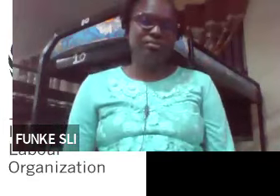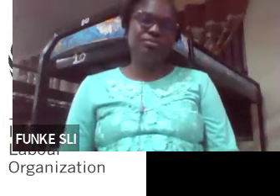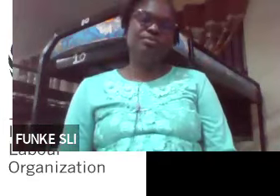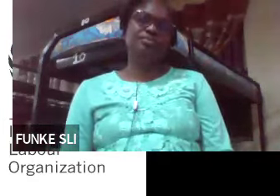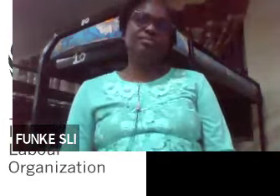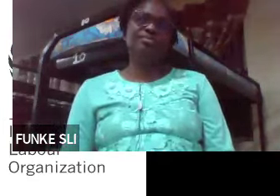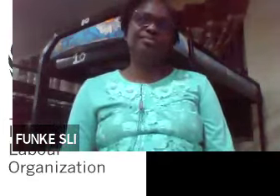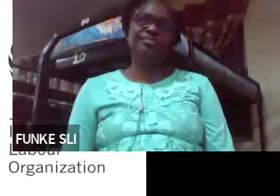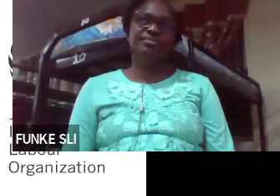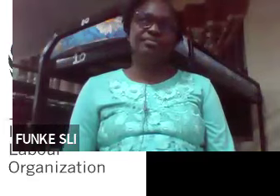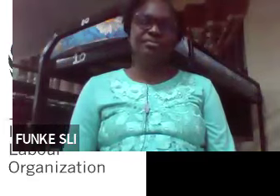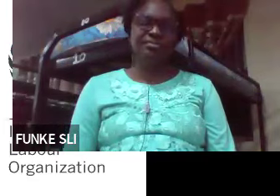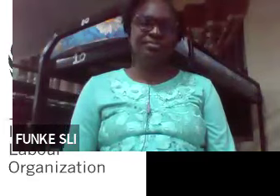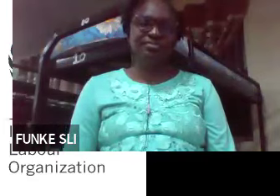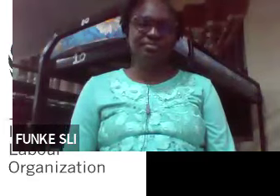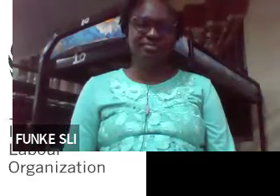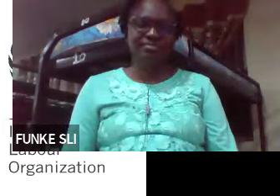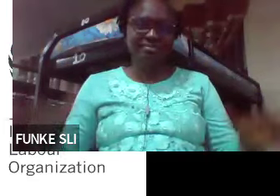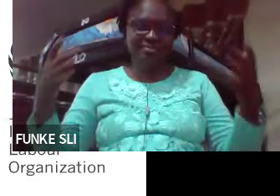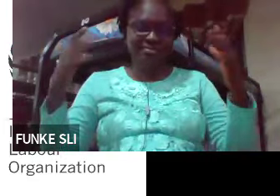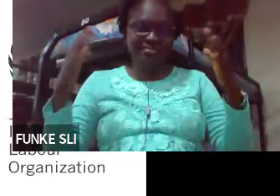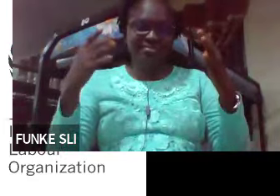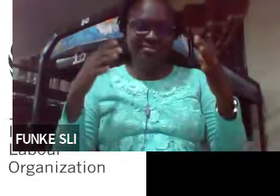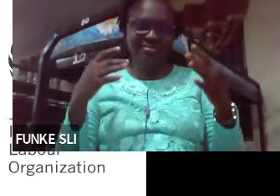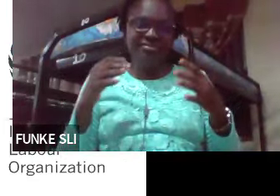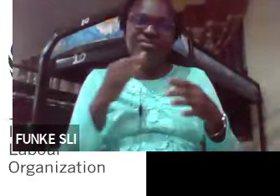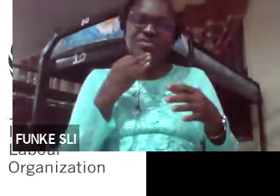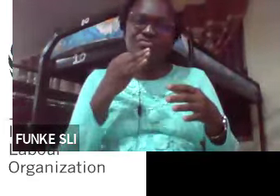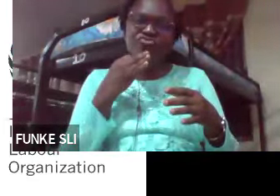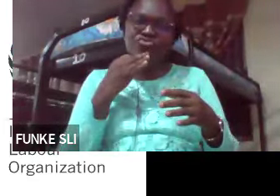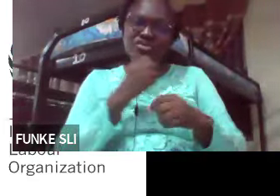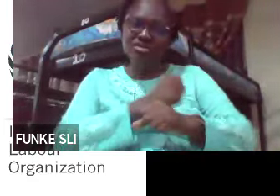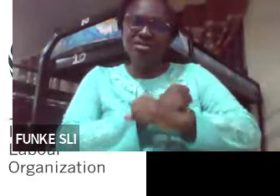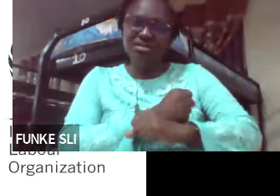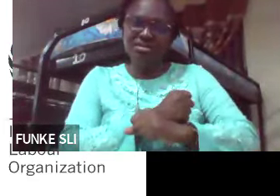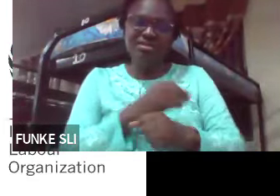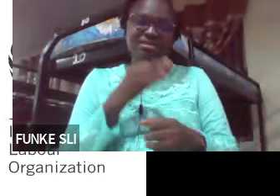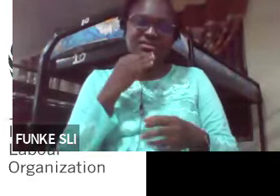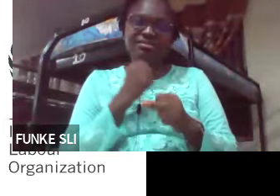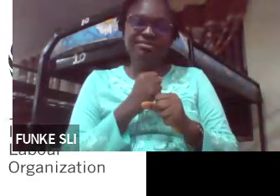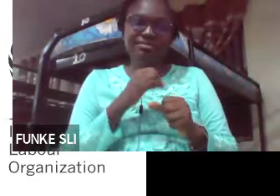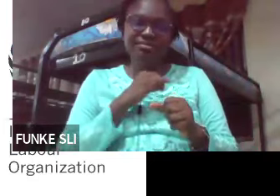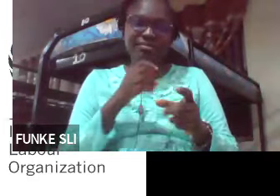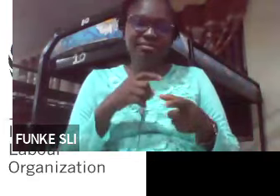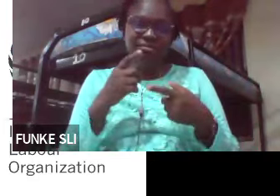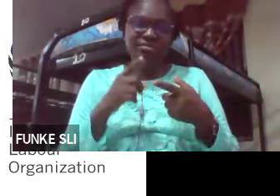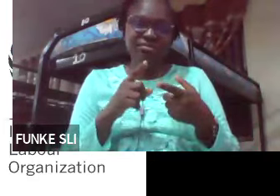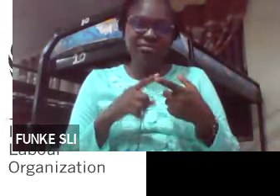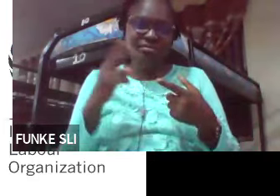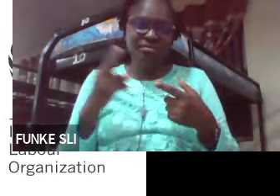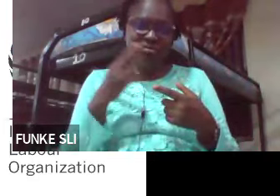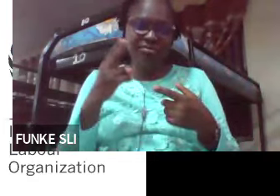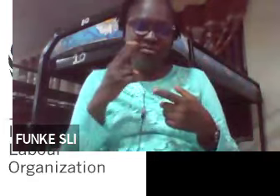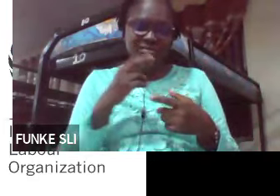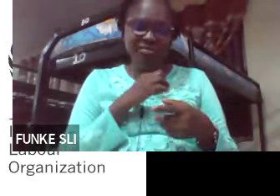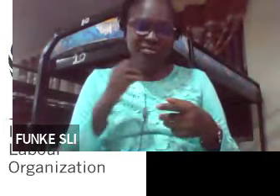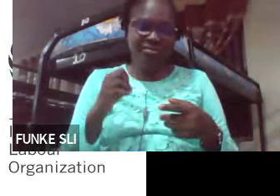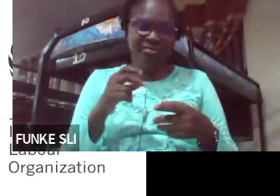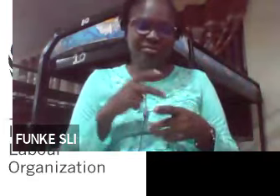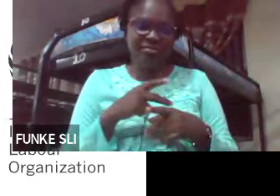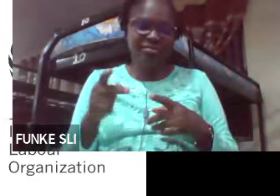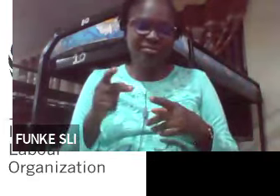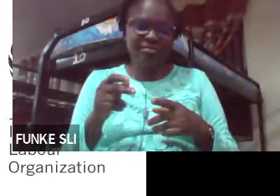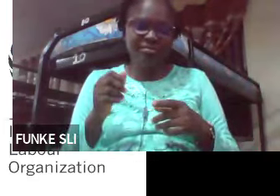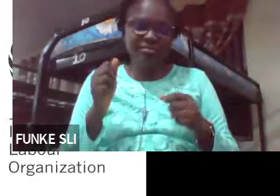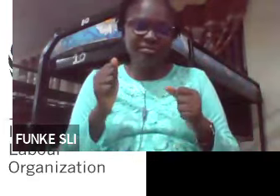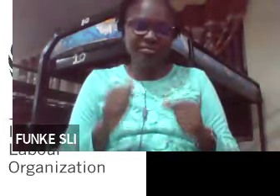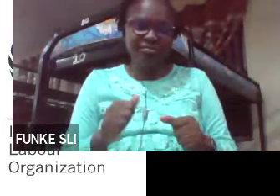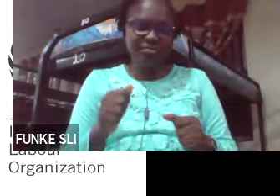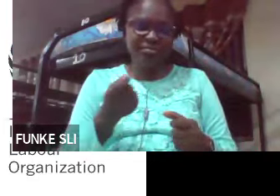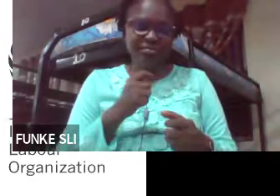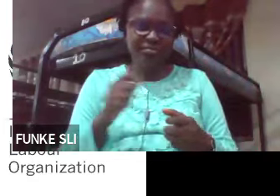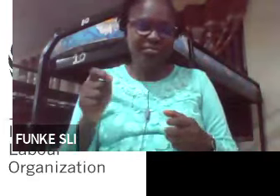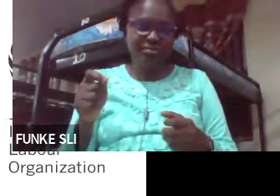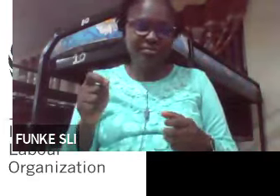Dotun Akinseinde: Fantastic vision, food, security, fantastic vision, fantastic vision. So I want us to use Esther's vision as a classical vision. Esther, can you write your vision in a sheet of paper.